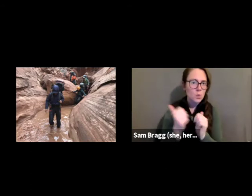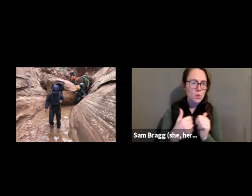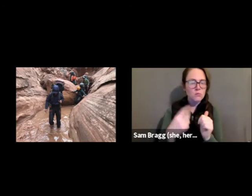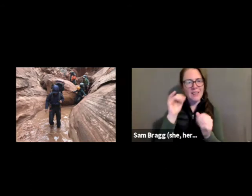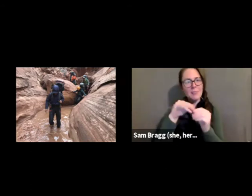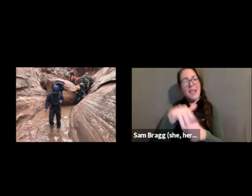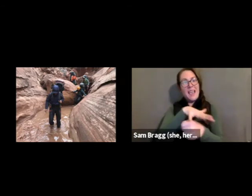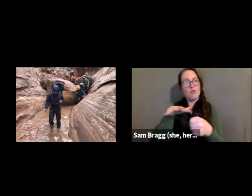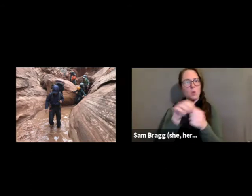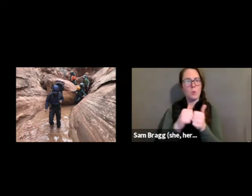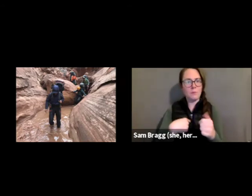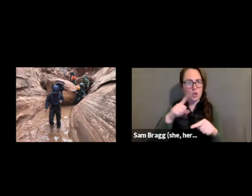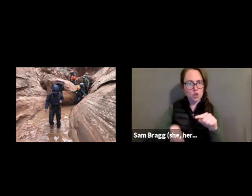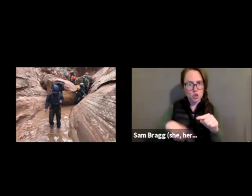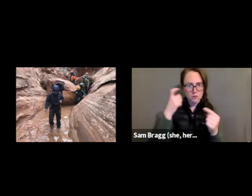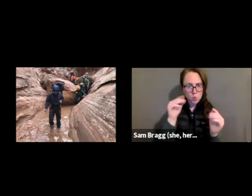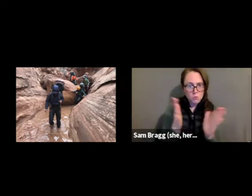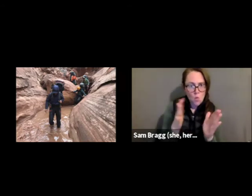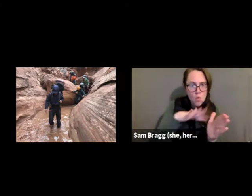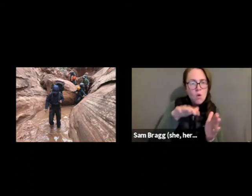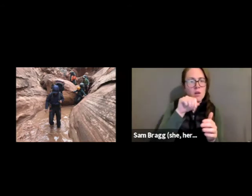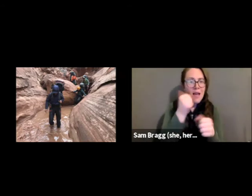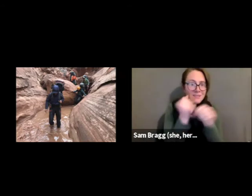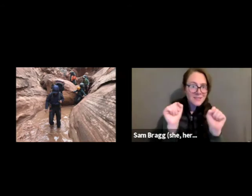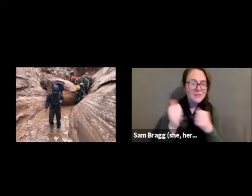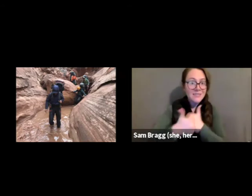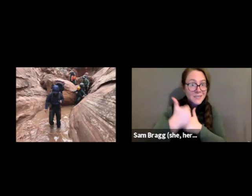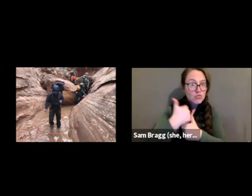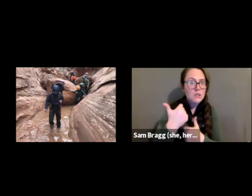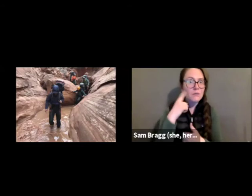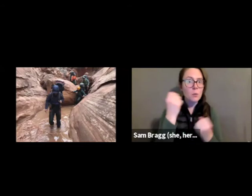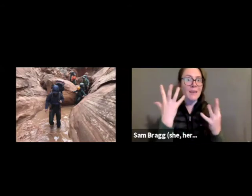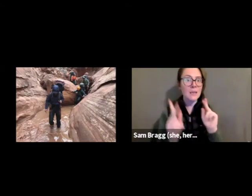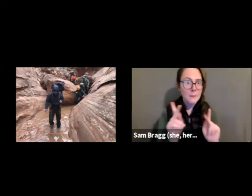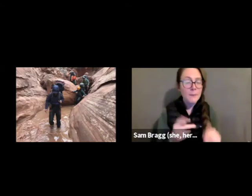the interpreter can't be in that physical space with me it was too small there's only one person